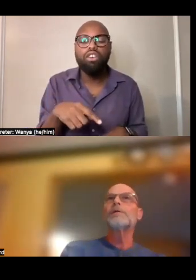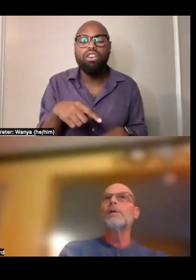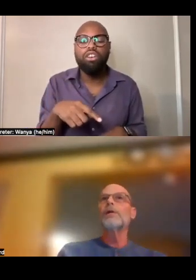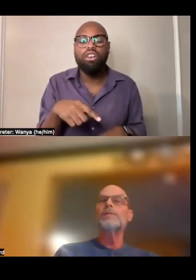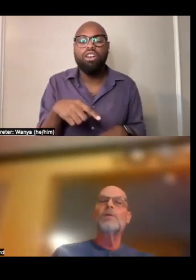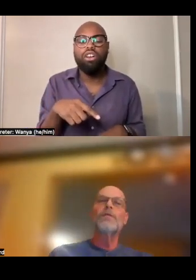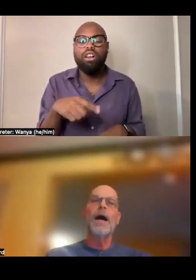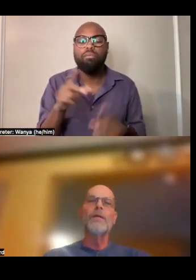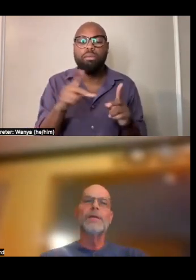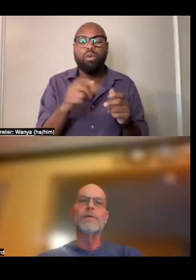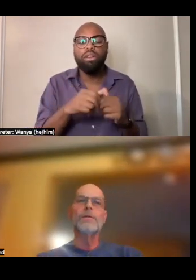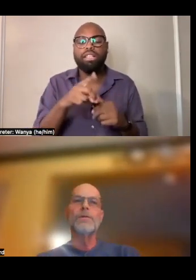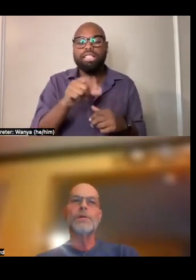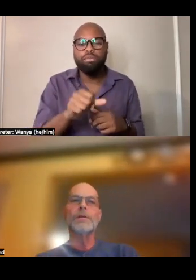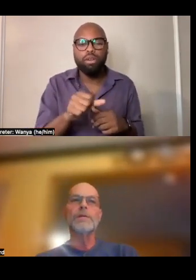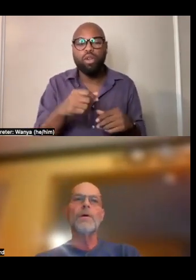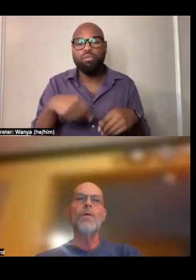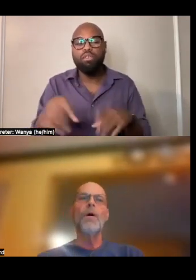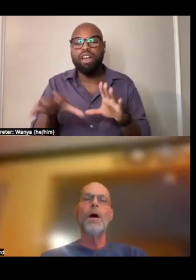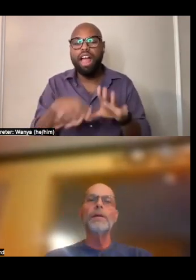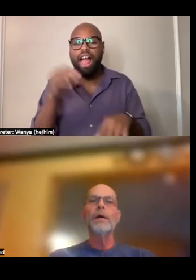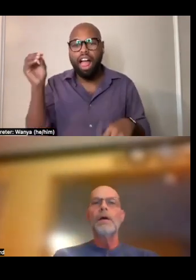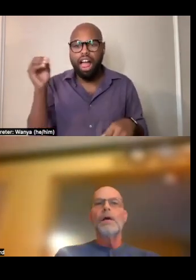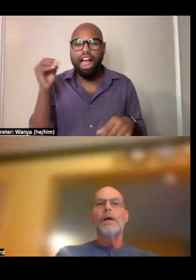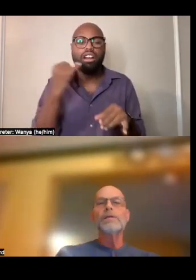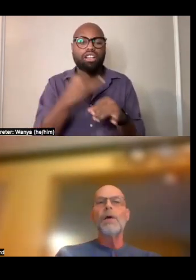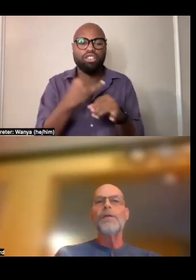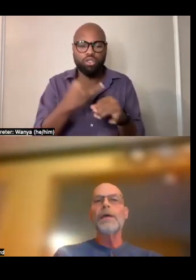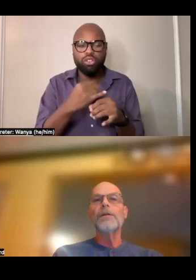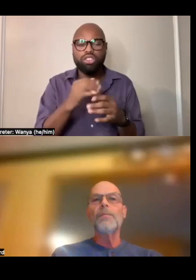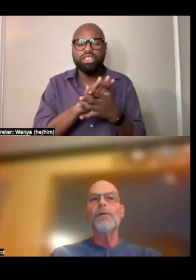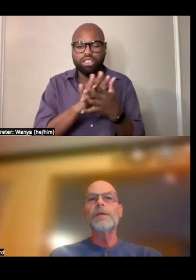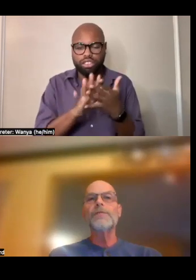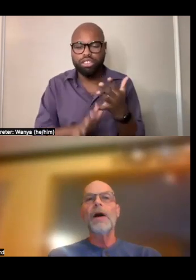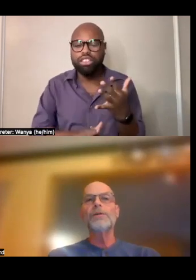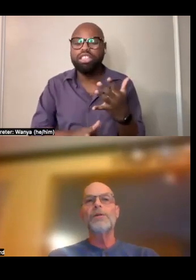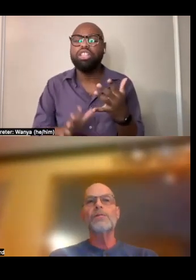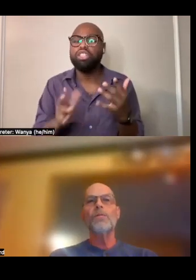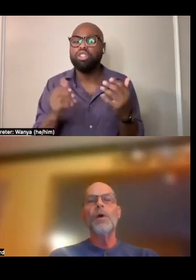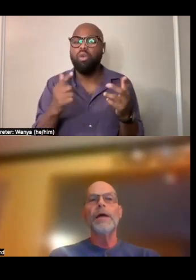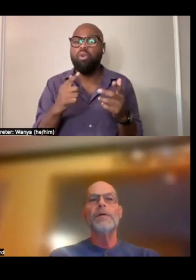disabilities living out of institutions and so on. And so I think a number of these vouchers went